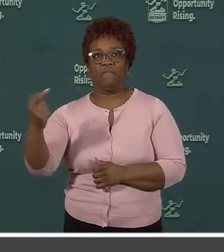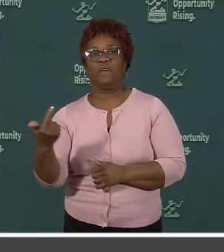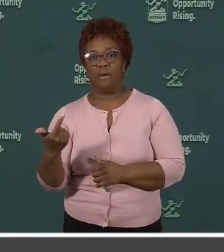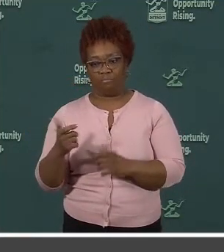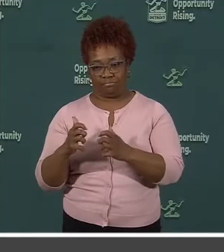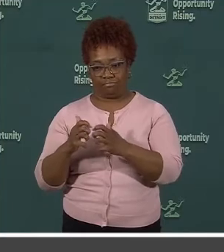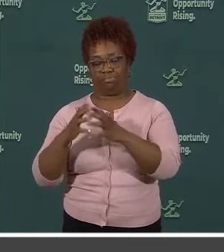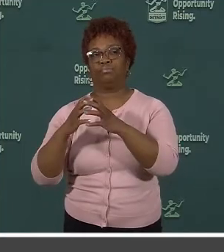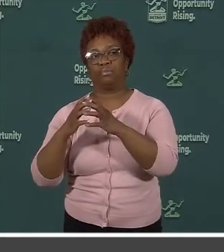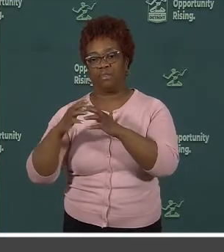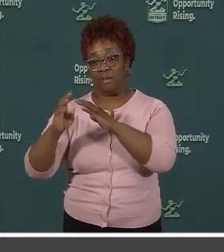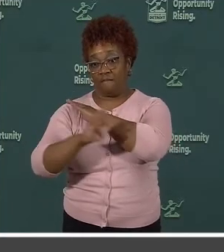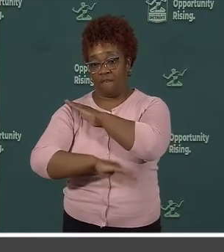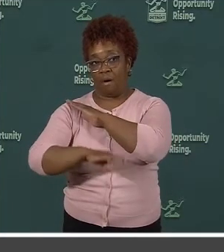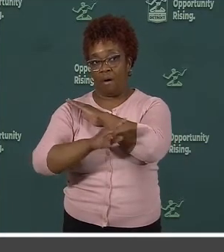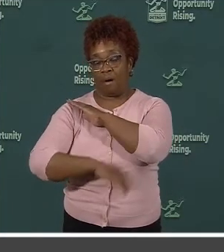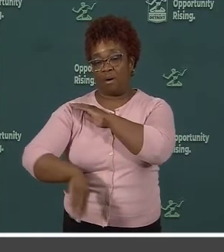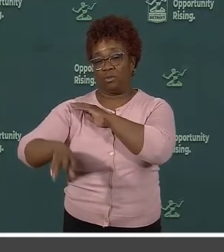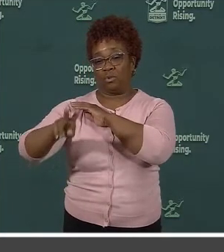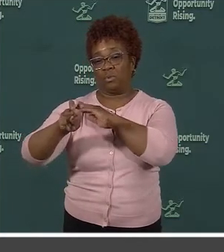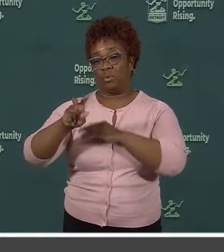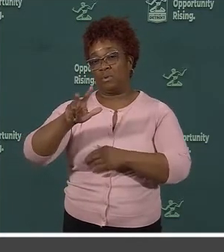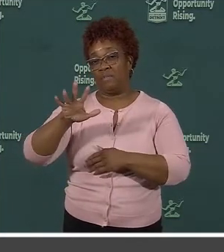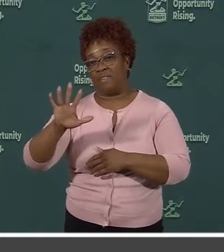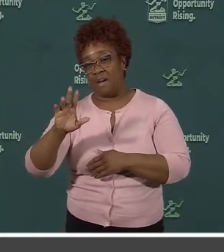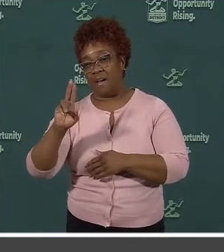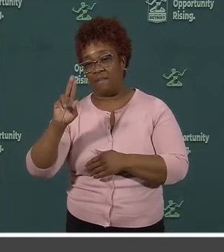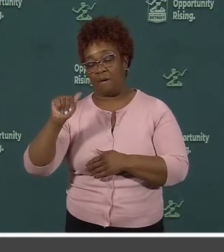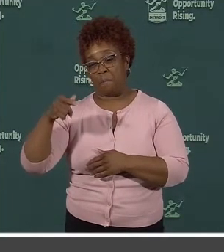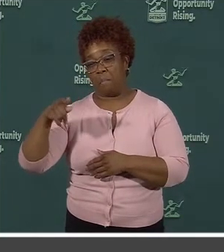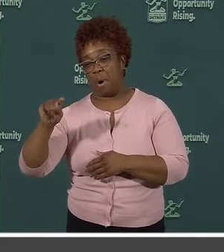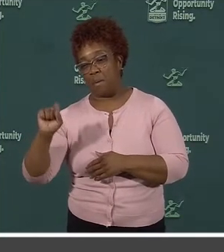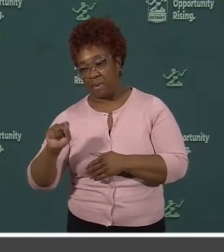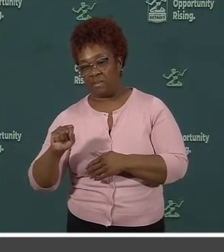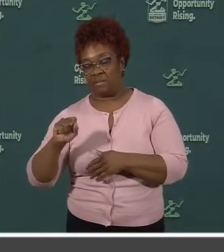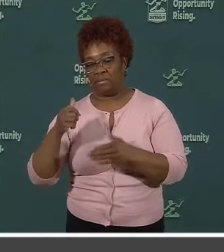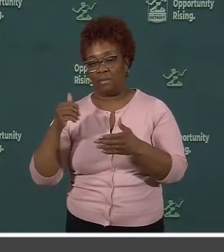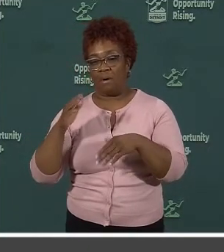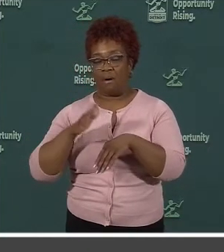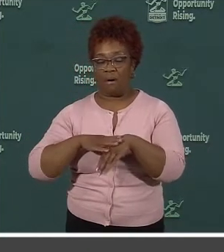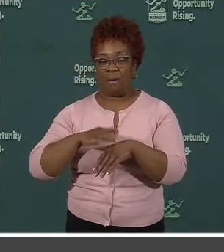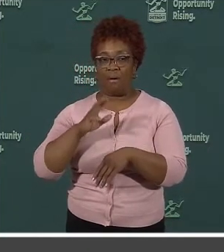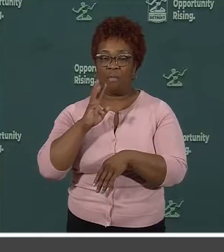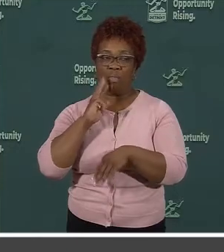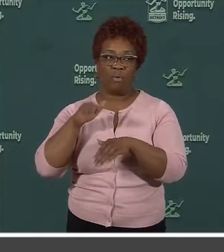BUILDING ON THE RIVERFRONT CLIFF BROWN BUILT THE CO. IS THIS YOU'VE HEARD OF ALL THESE